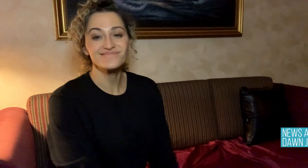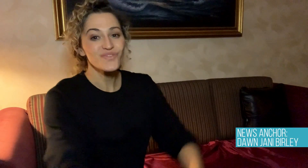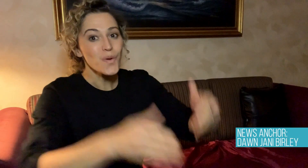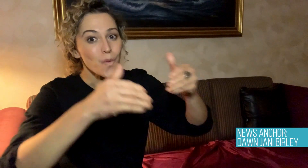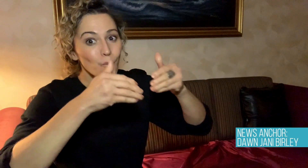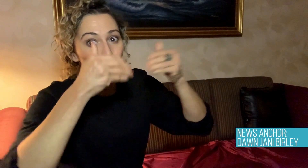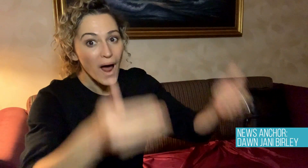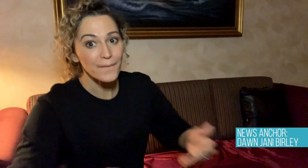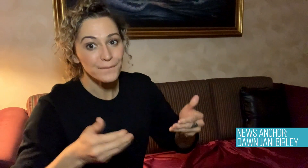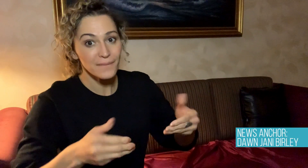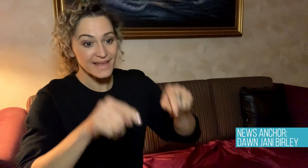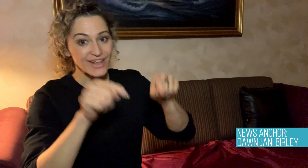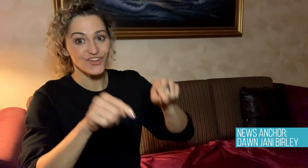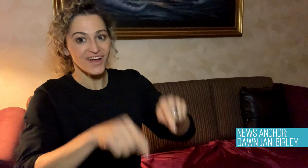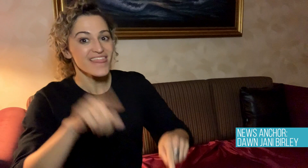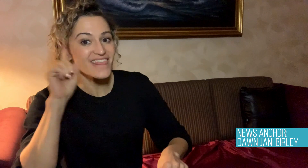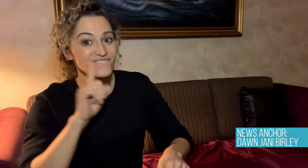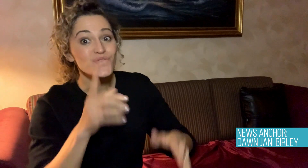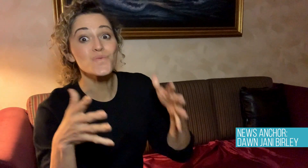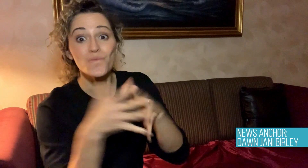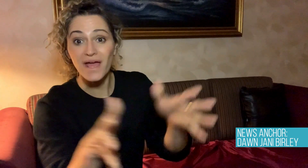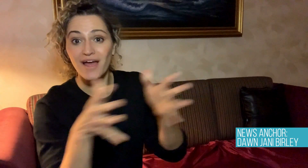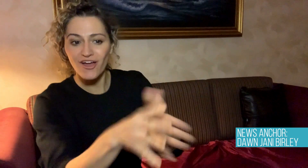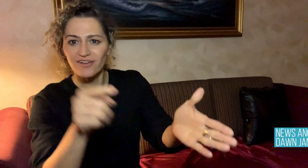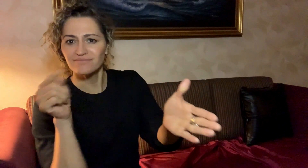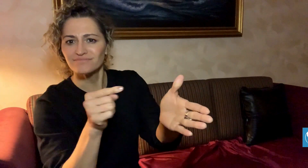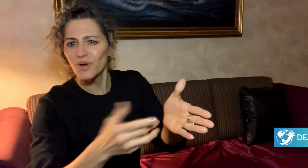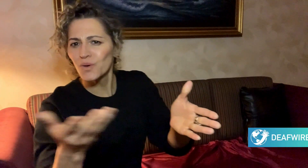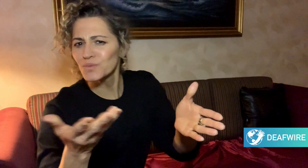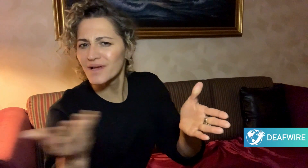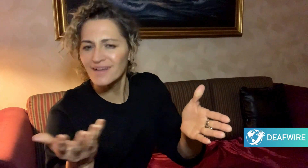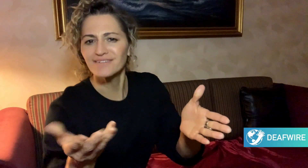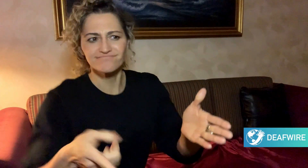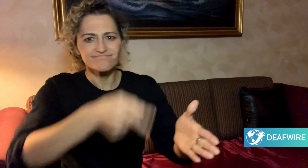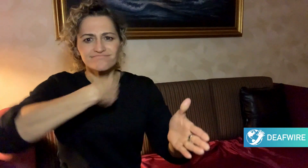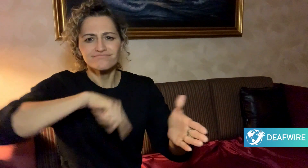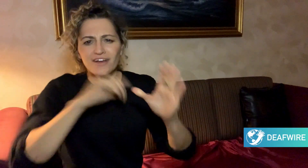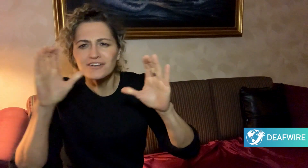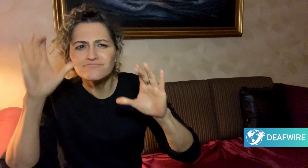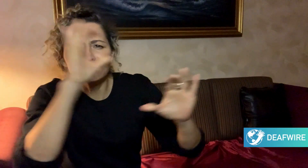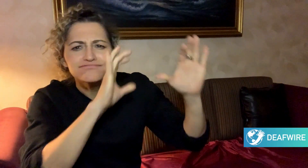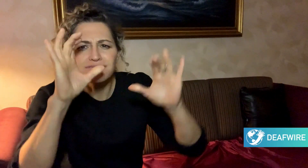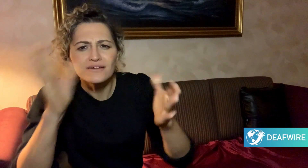Welcome to DeafWire where we share